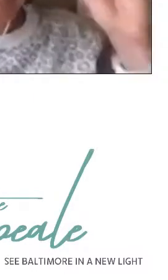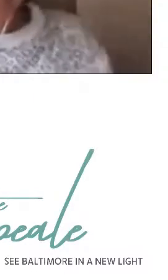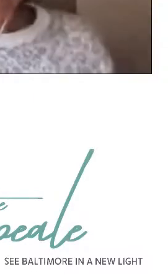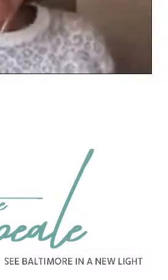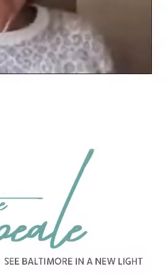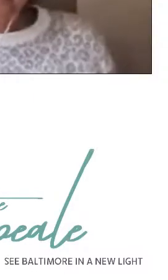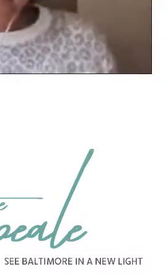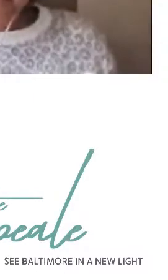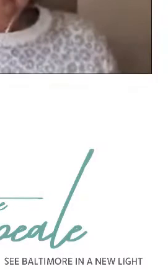that you did.